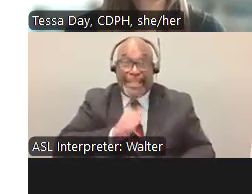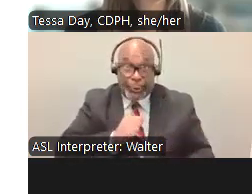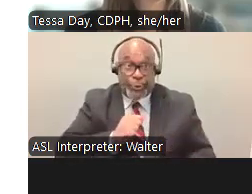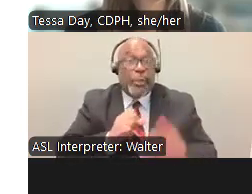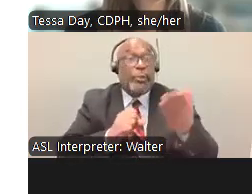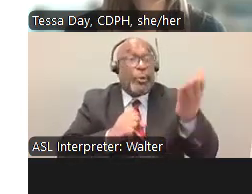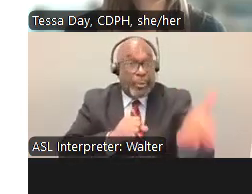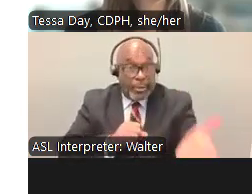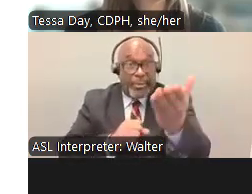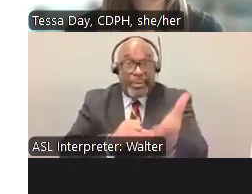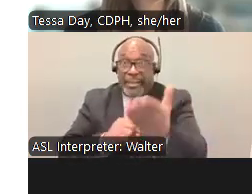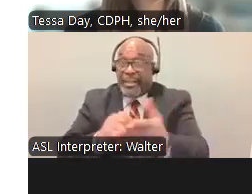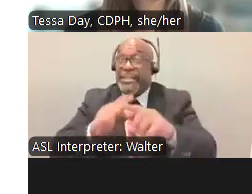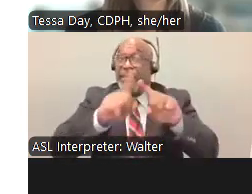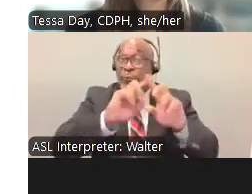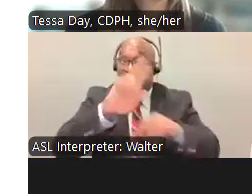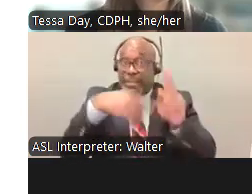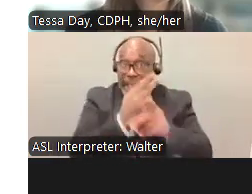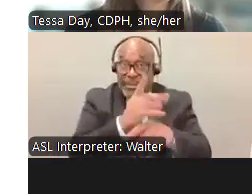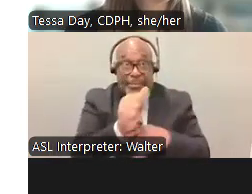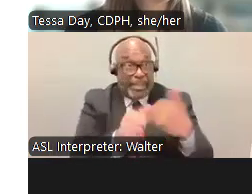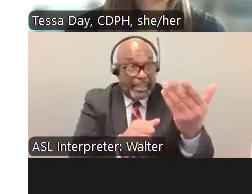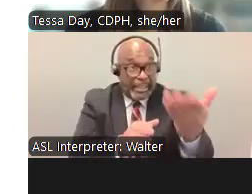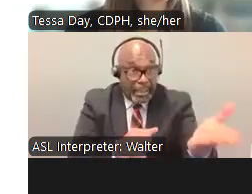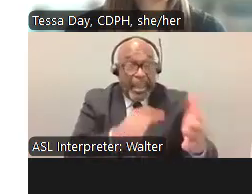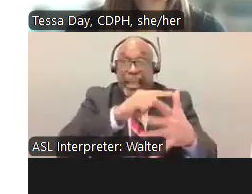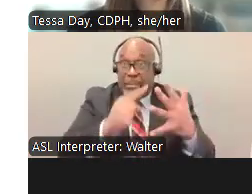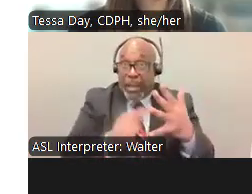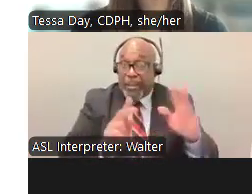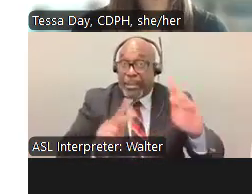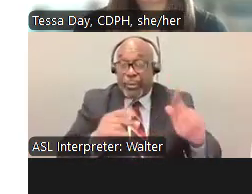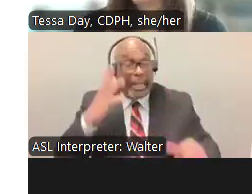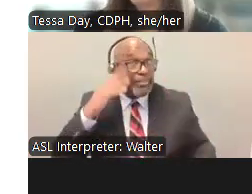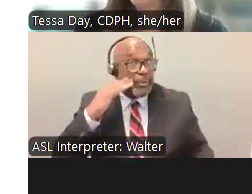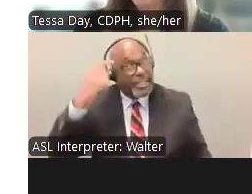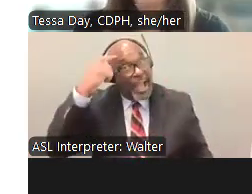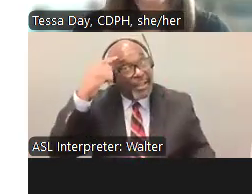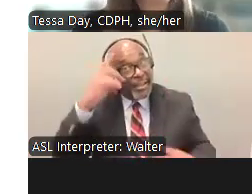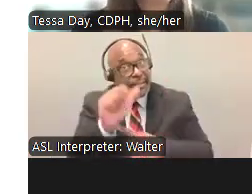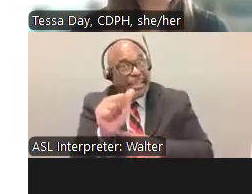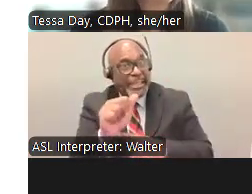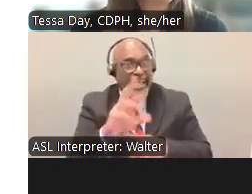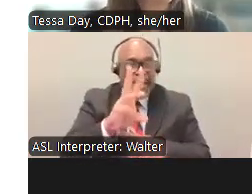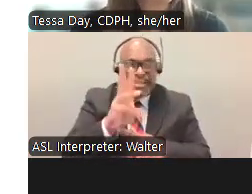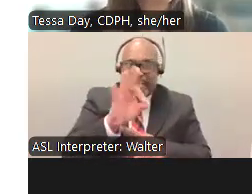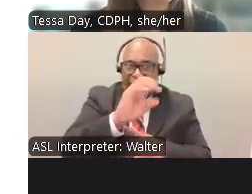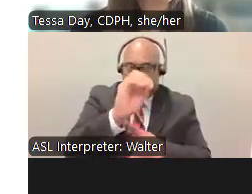13:25:52 people with different types of 13:25:54 disabilities, and in among 13:25:56 people with cognitive 13:25:58 disabilities, 69% are aged